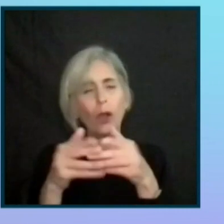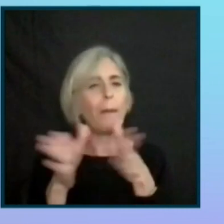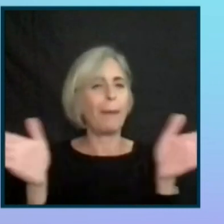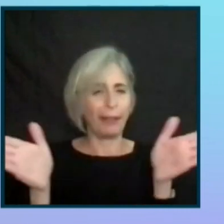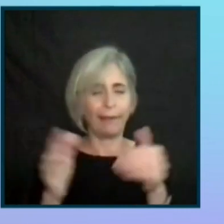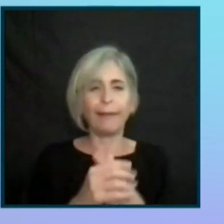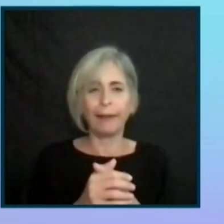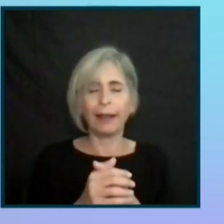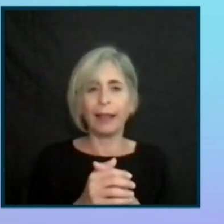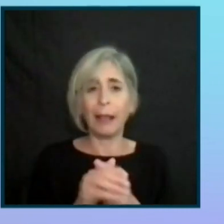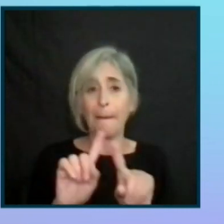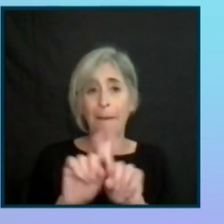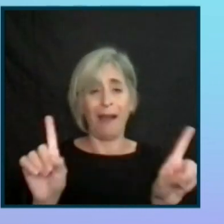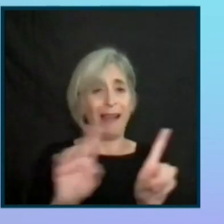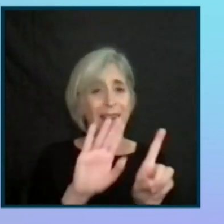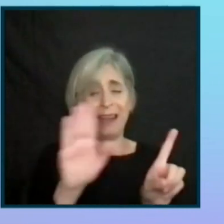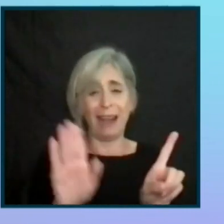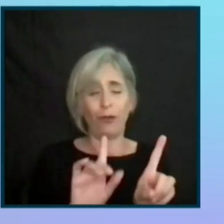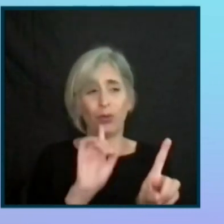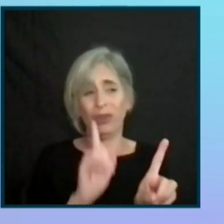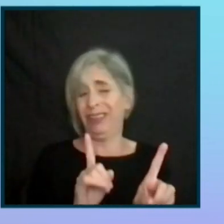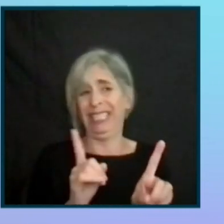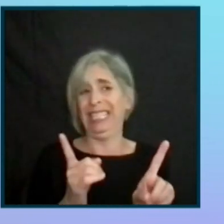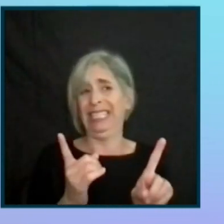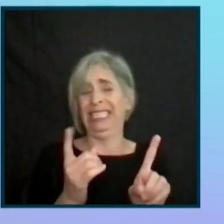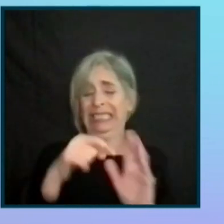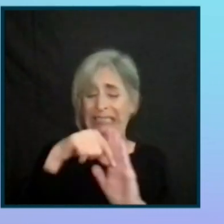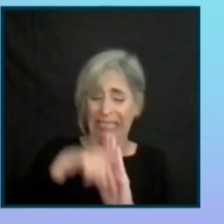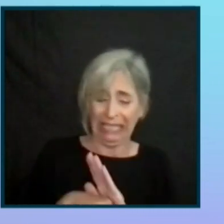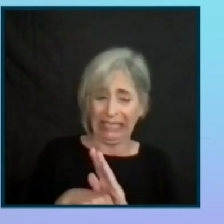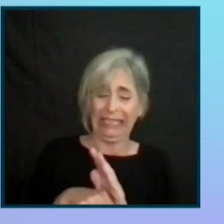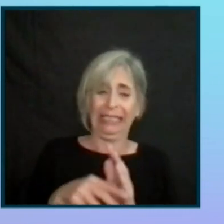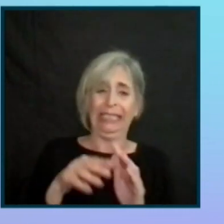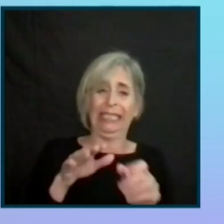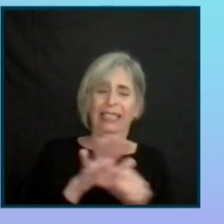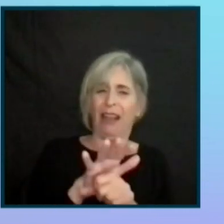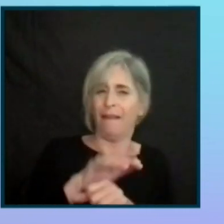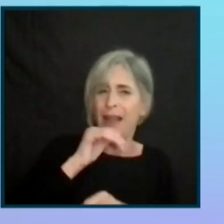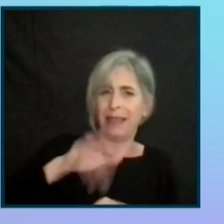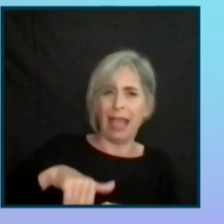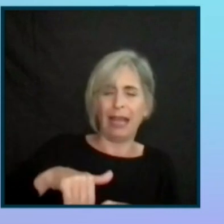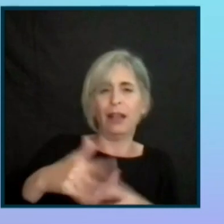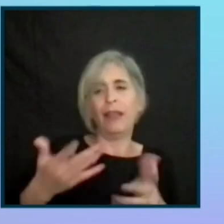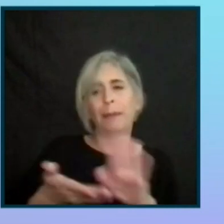But it never really got under the ground. The person that was connecting me up got a little bit busy,